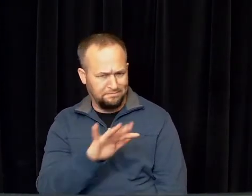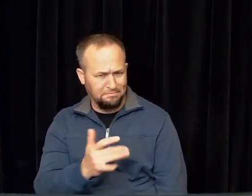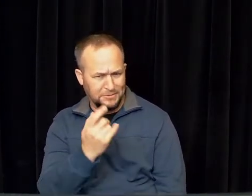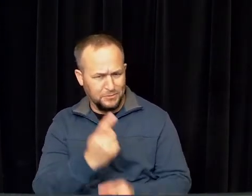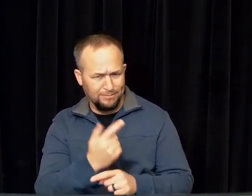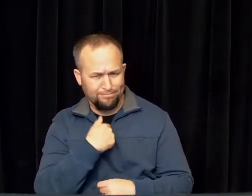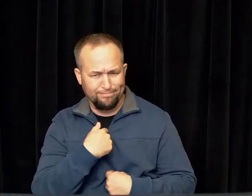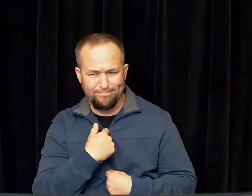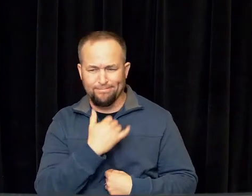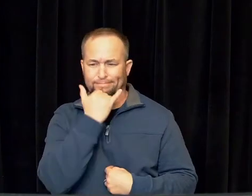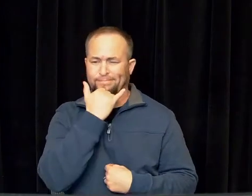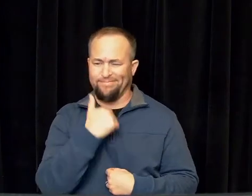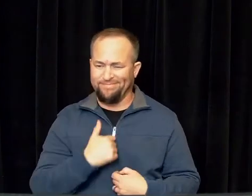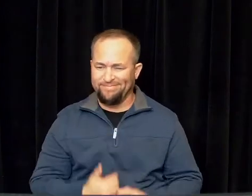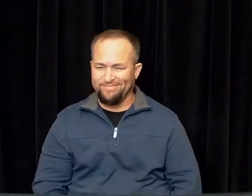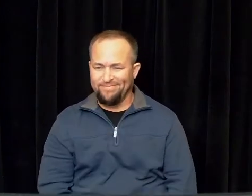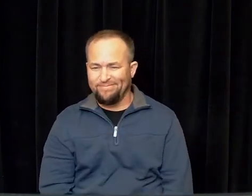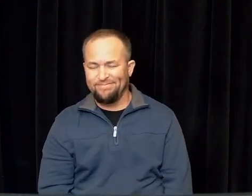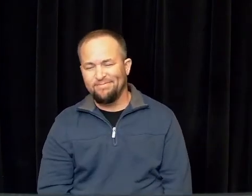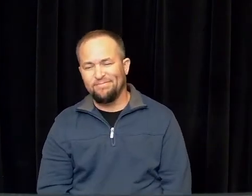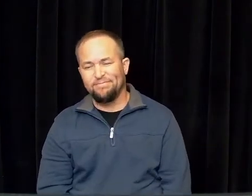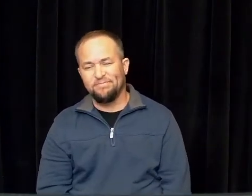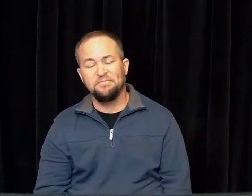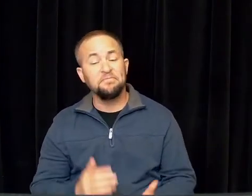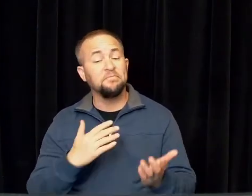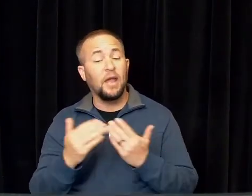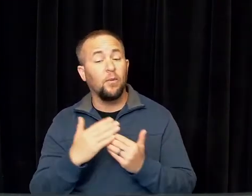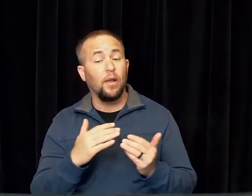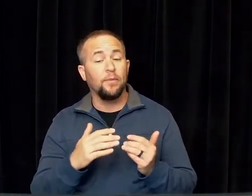Okay and so when I just quickly put these in order,